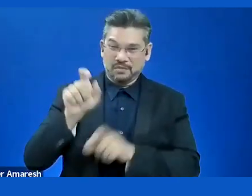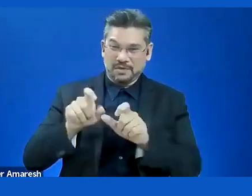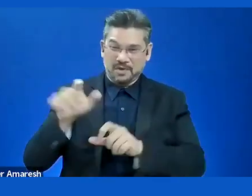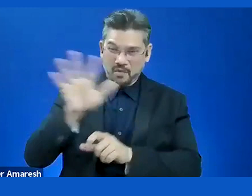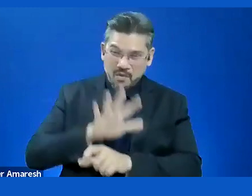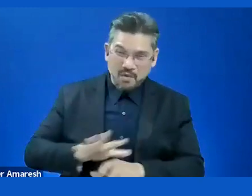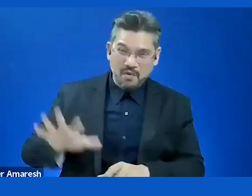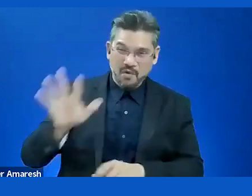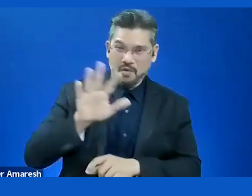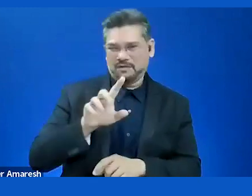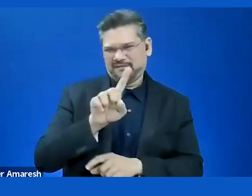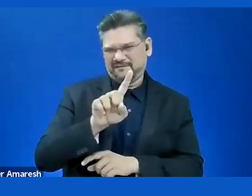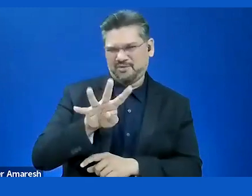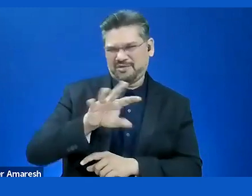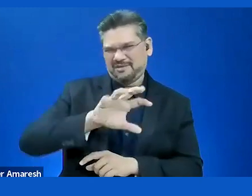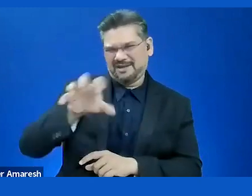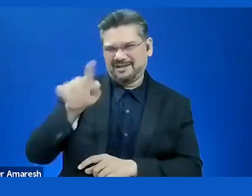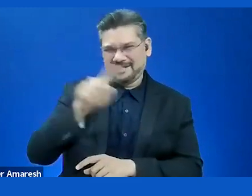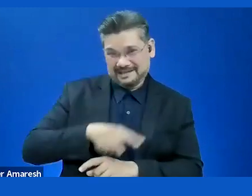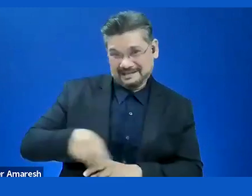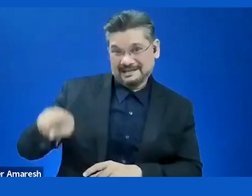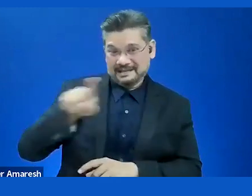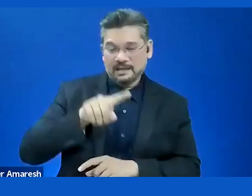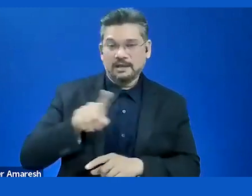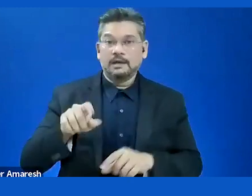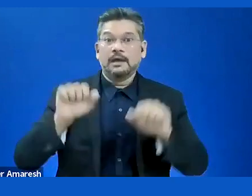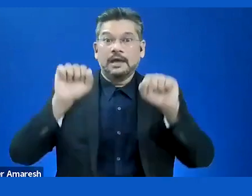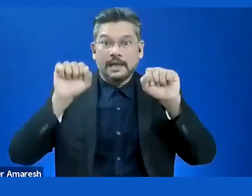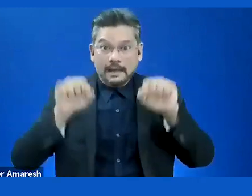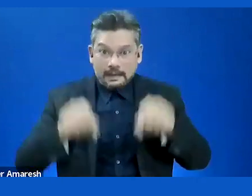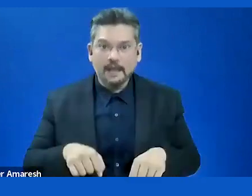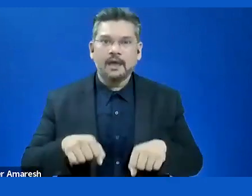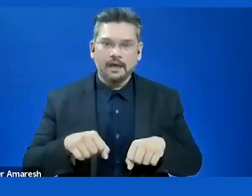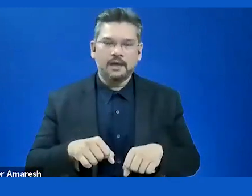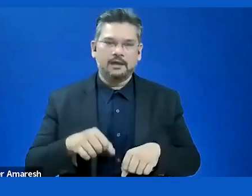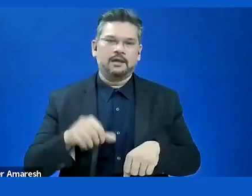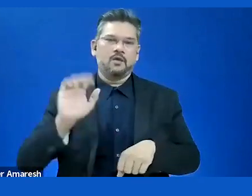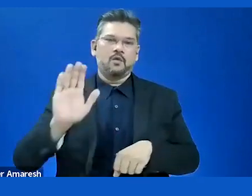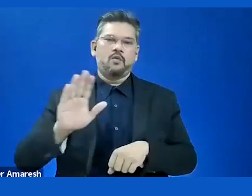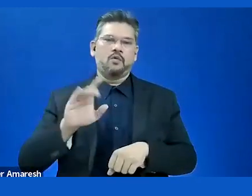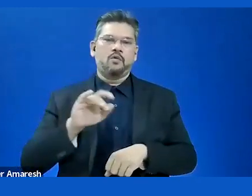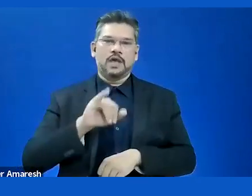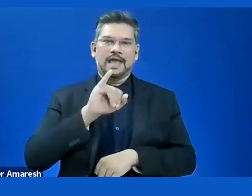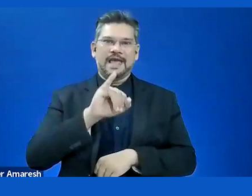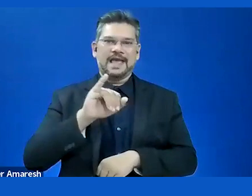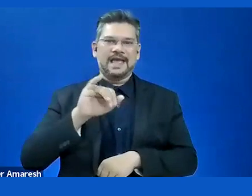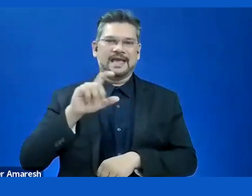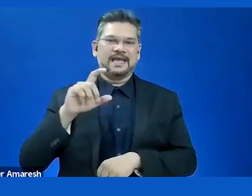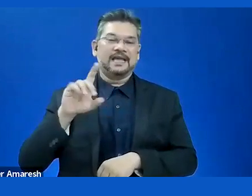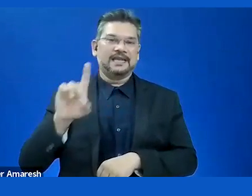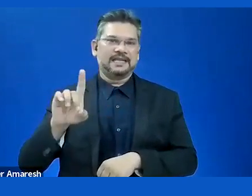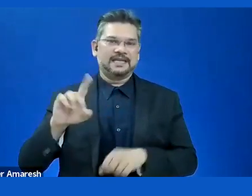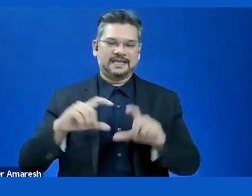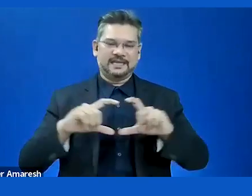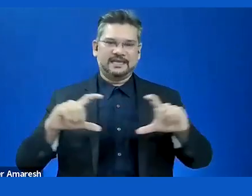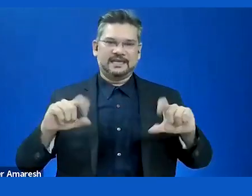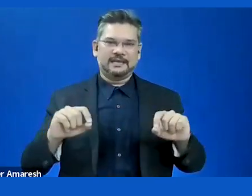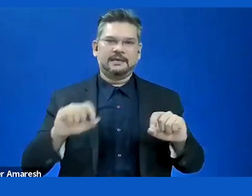ability to use the national electronic ID across borders. The digital identity agreed upon in June